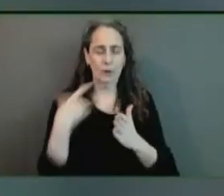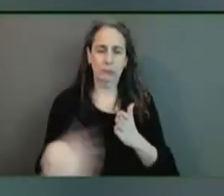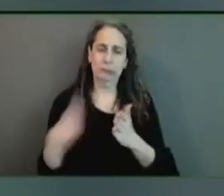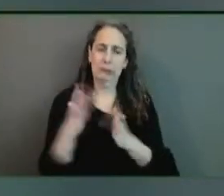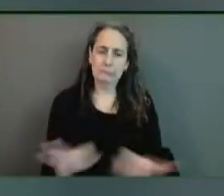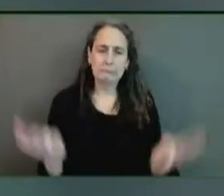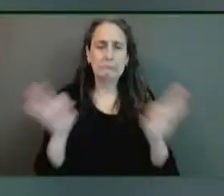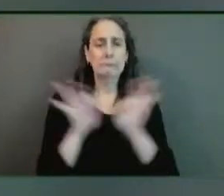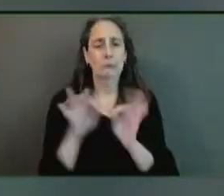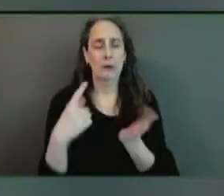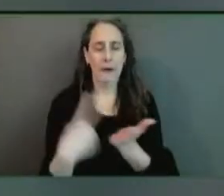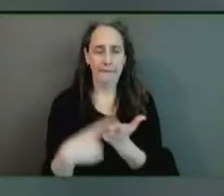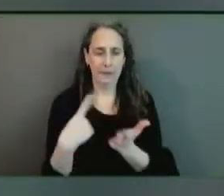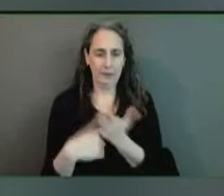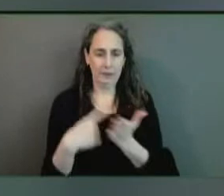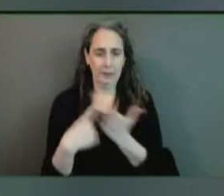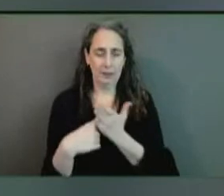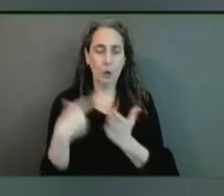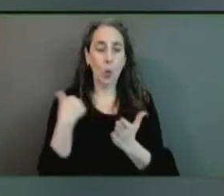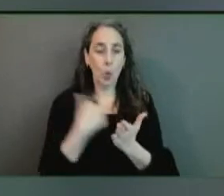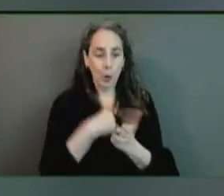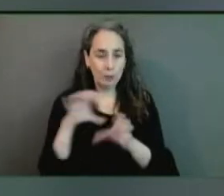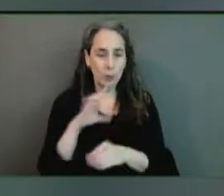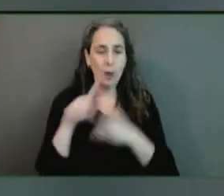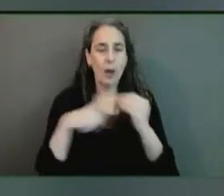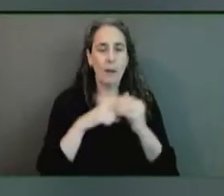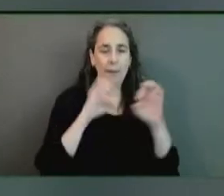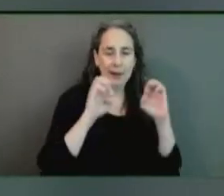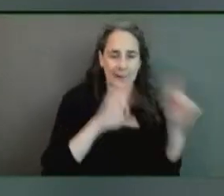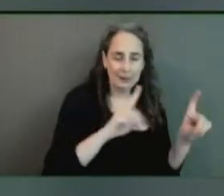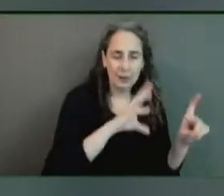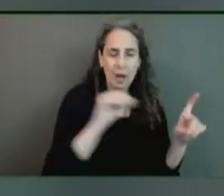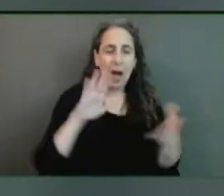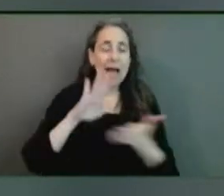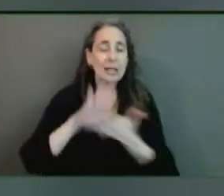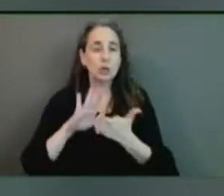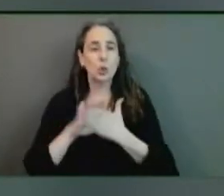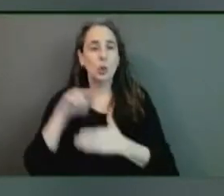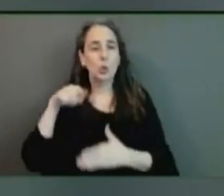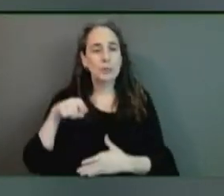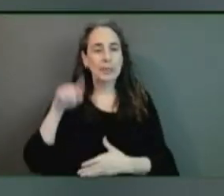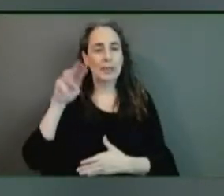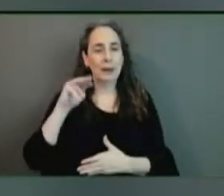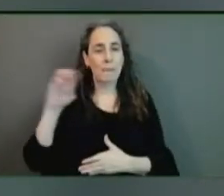evening to come together tonight as a community for this very critical conversation that we're